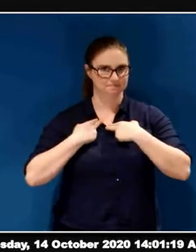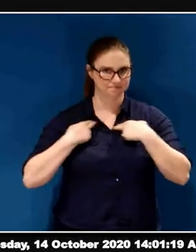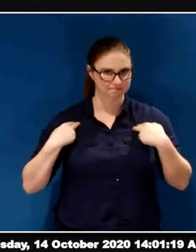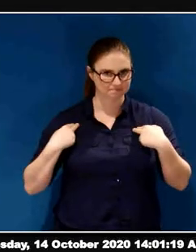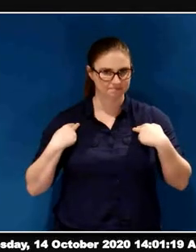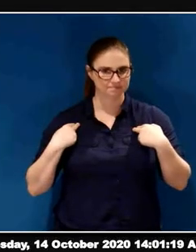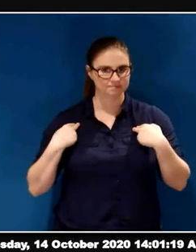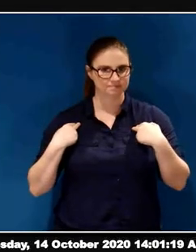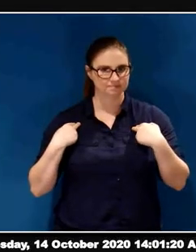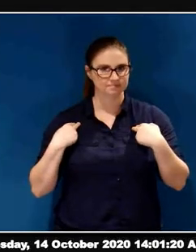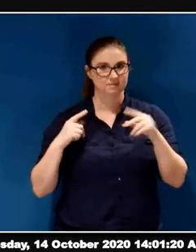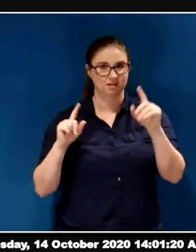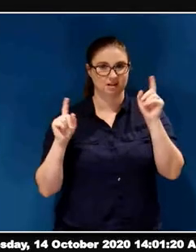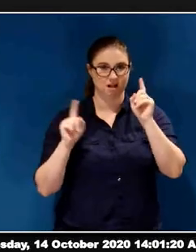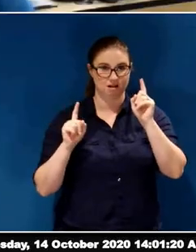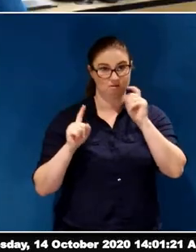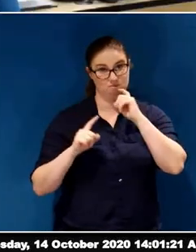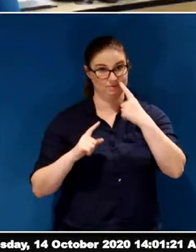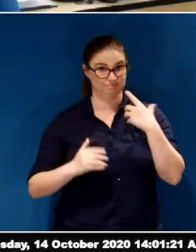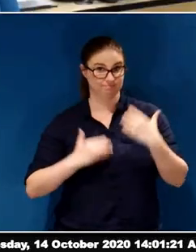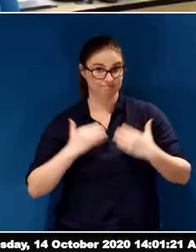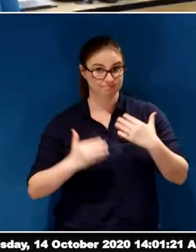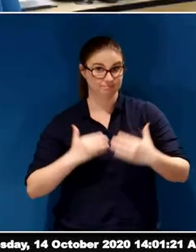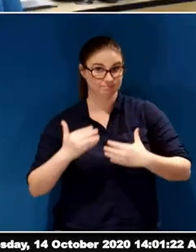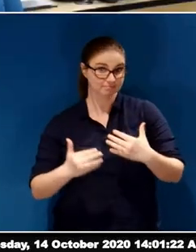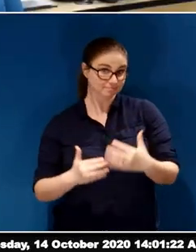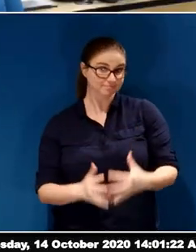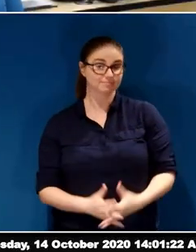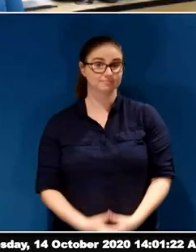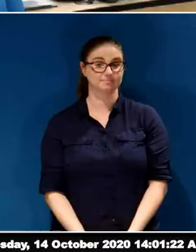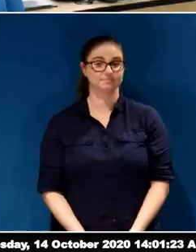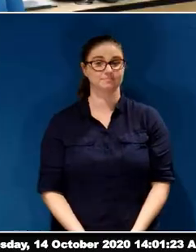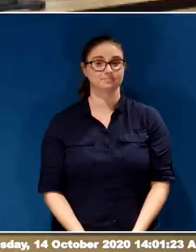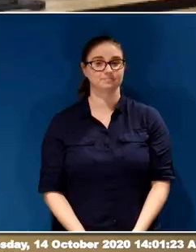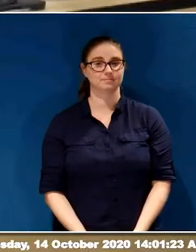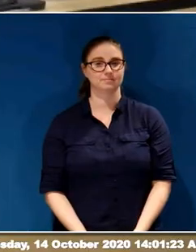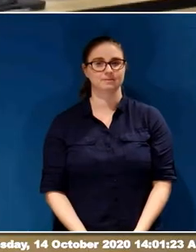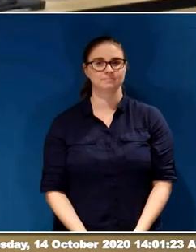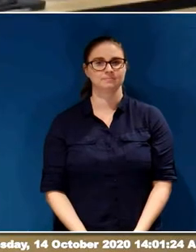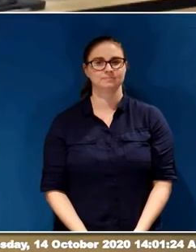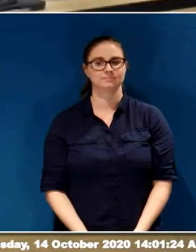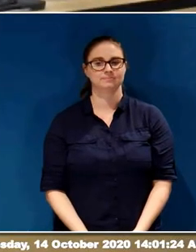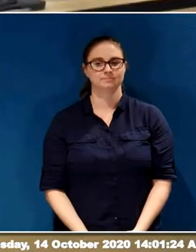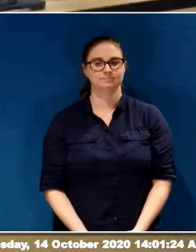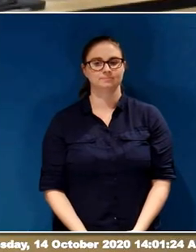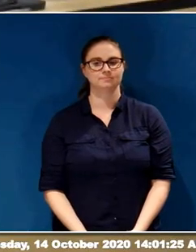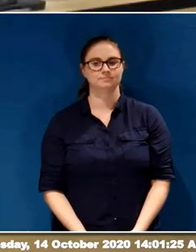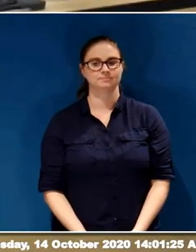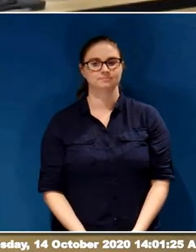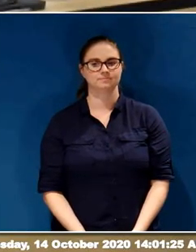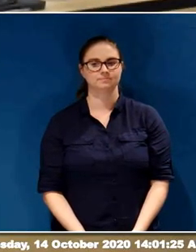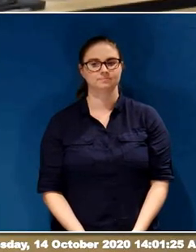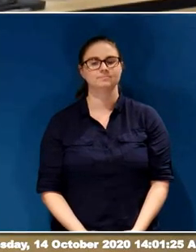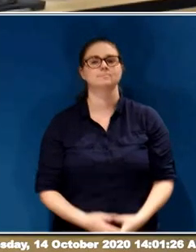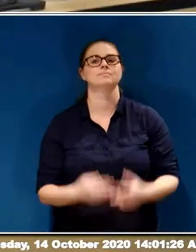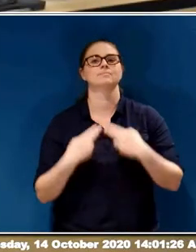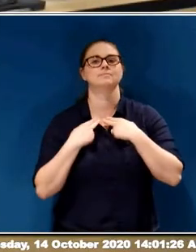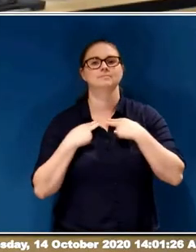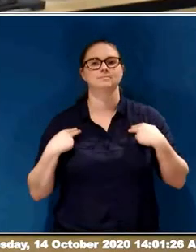Thanks, Dr de Bruin. You were about to take us to the US? DR de BRUIN: I am.